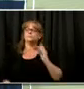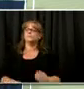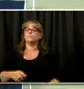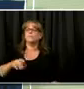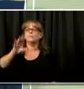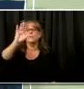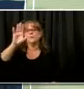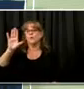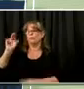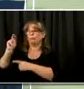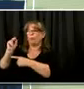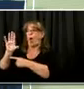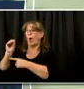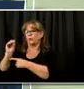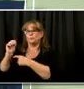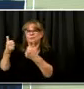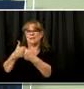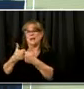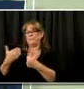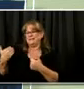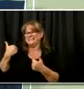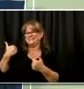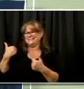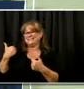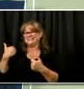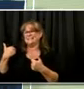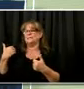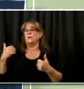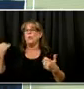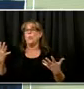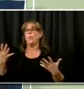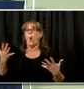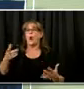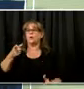What kind of things will you be looking at for the team to keep their variance or maybe expand